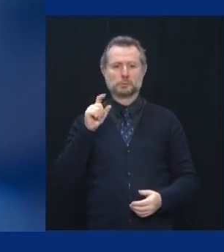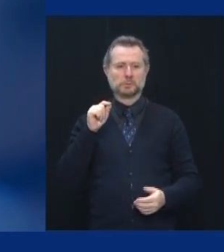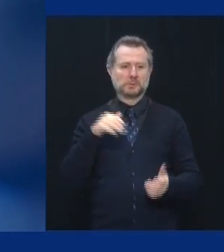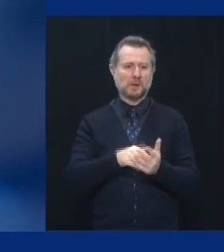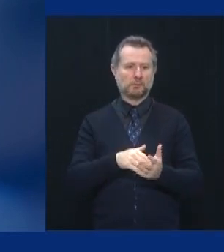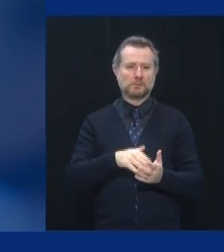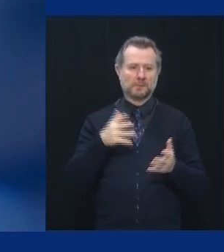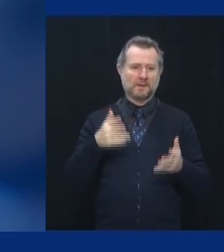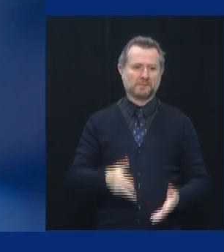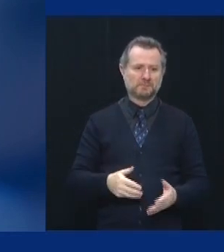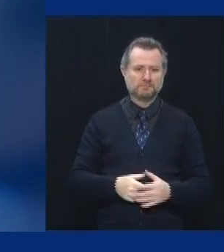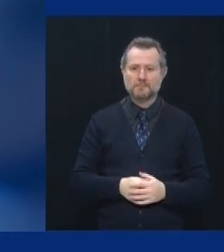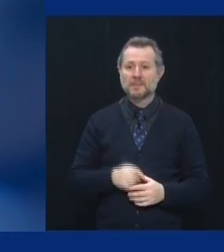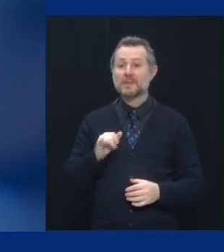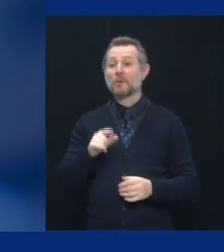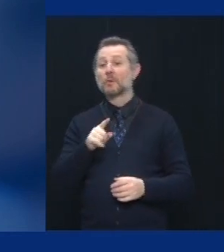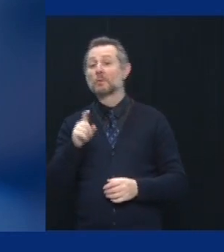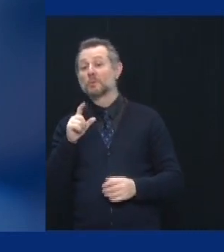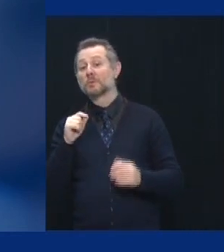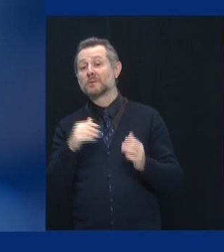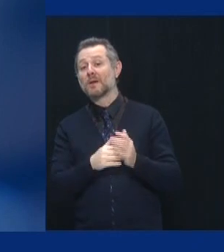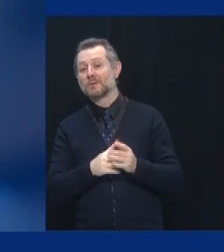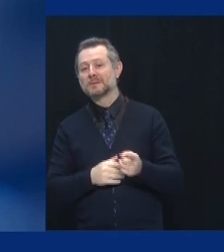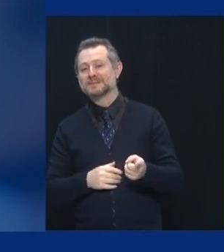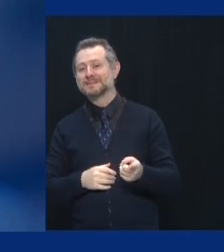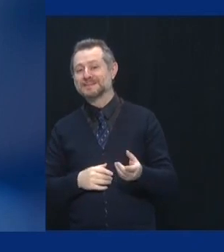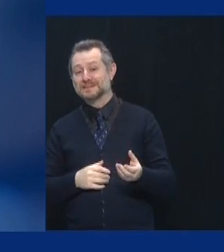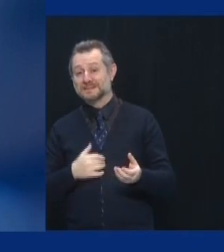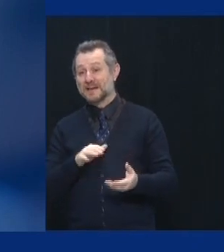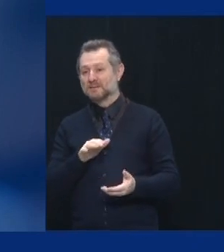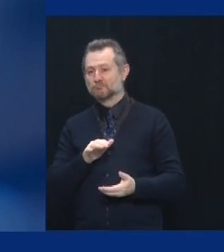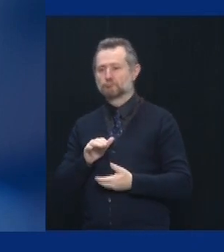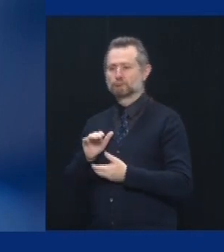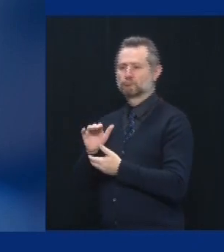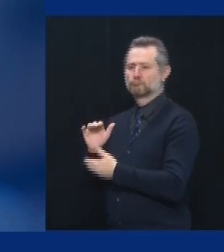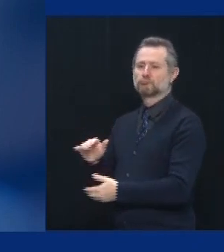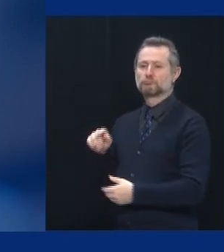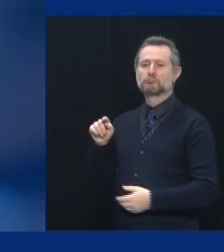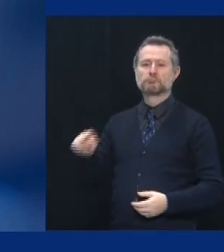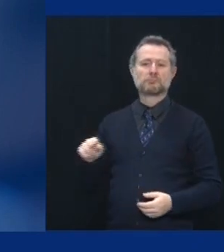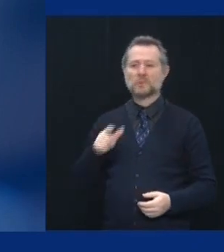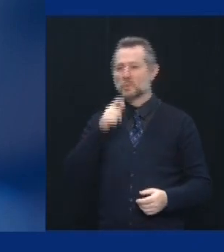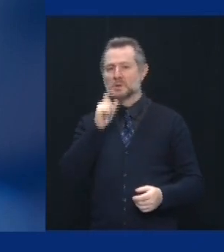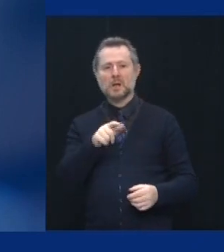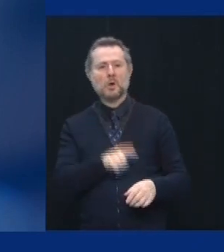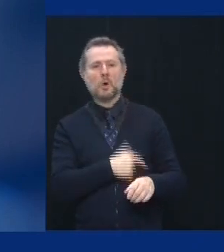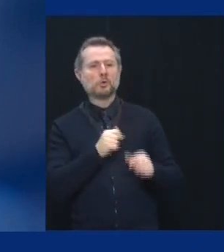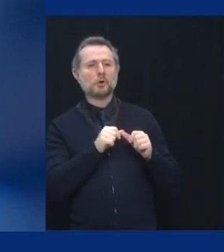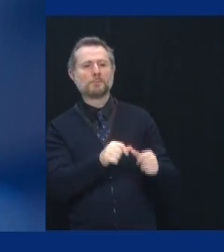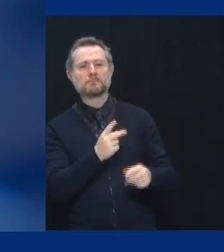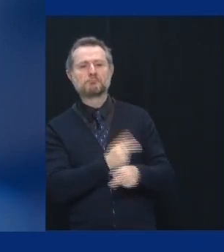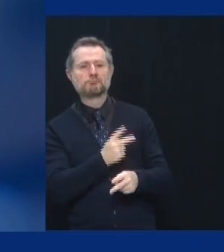FOR LONG-TERM CARE. 105,000 HAVE BEEN USED. 120 REMAIN.